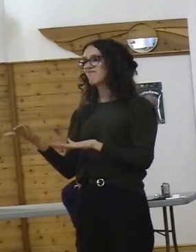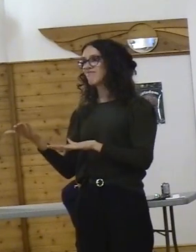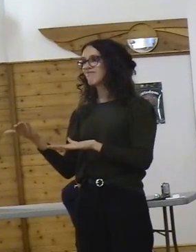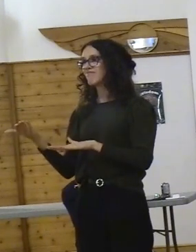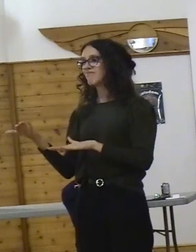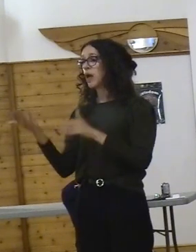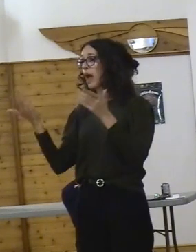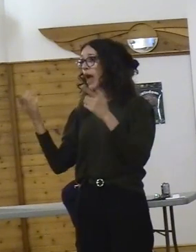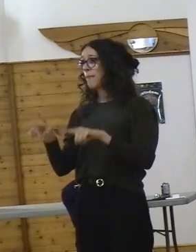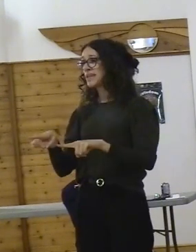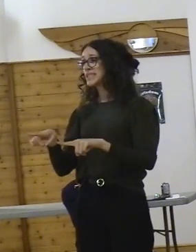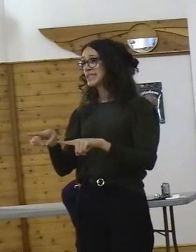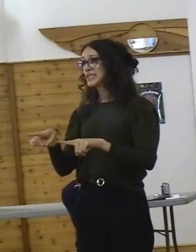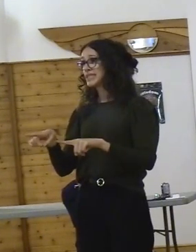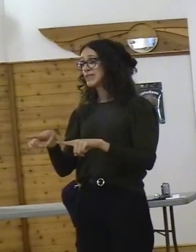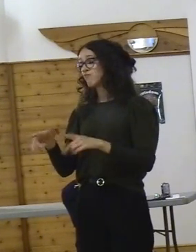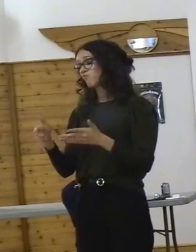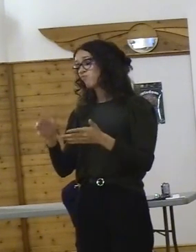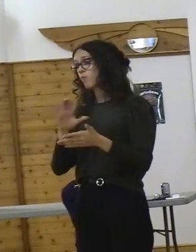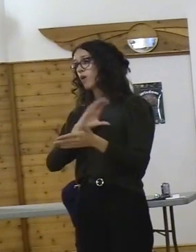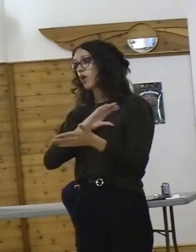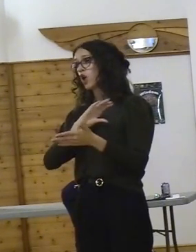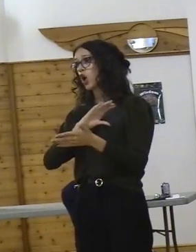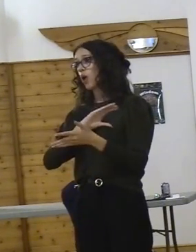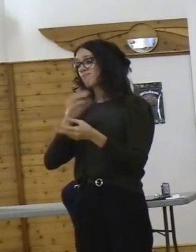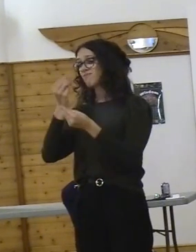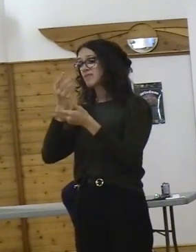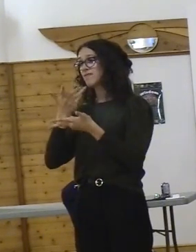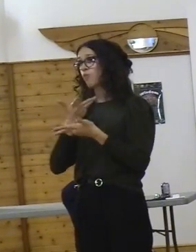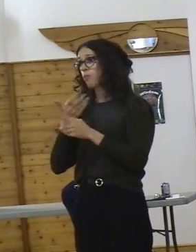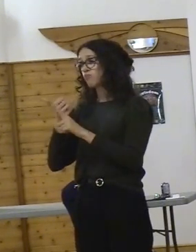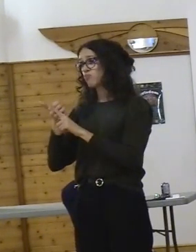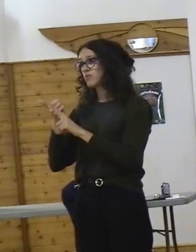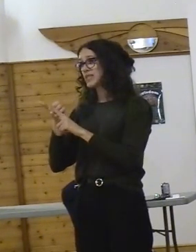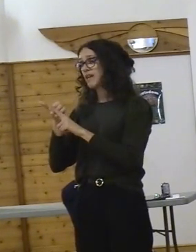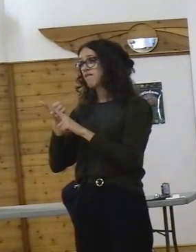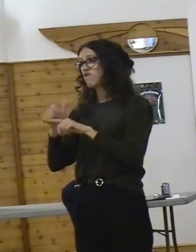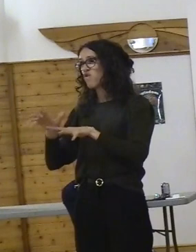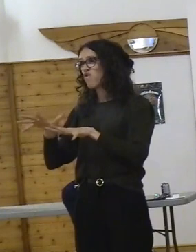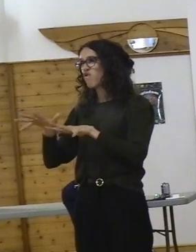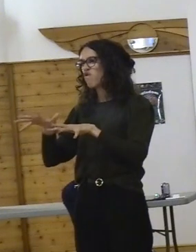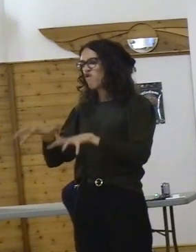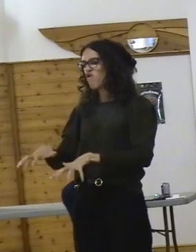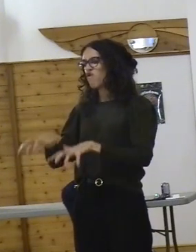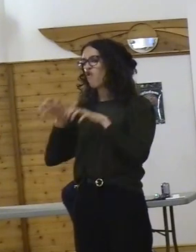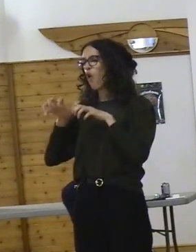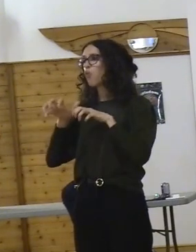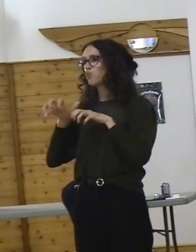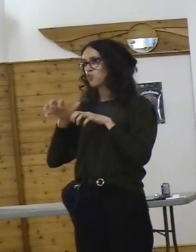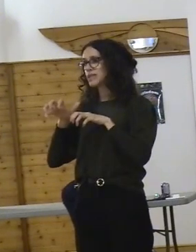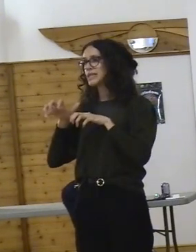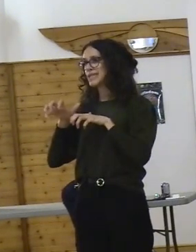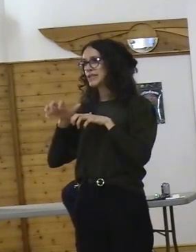But that top, she said she didn't freeze to death.